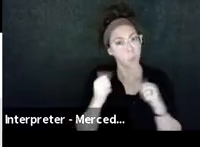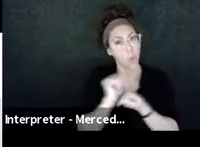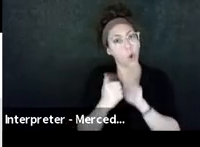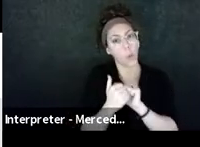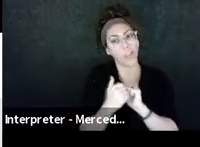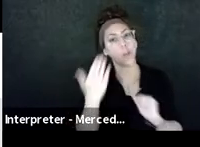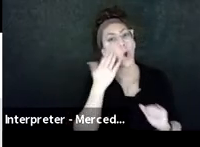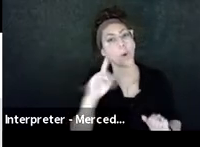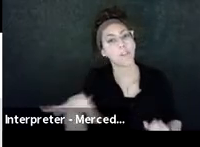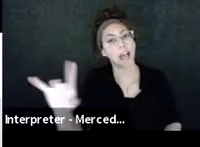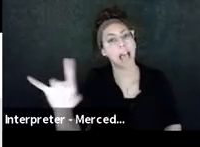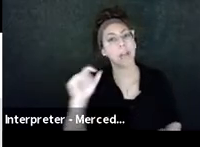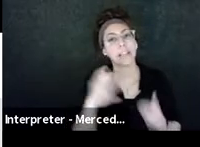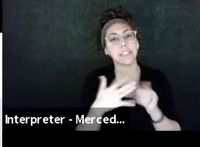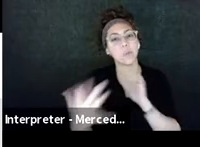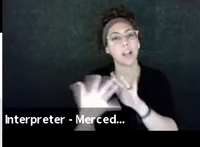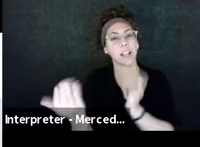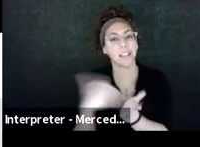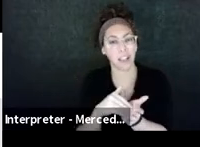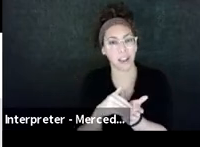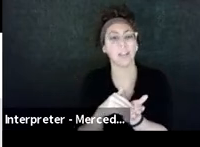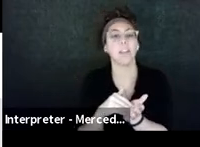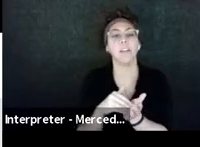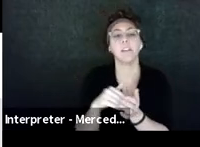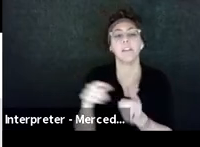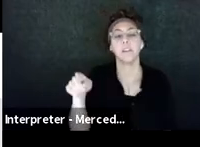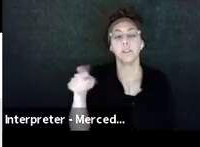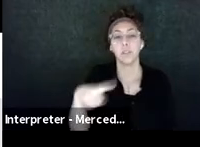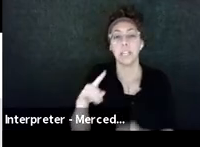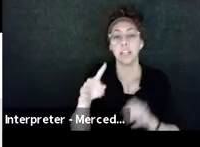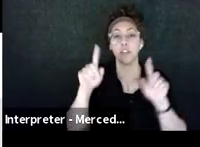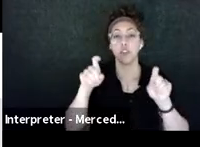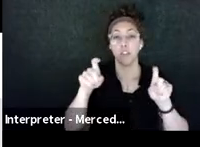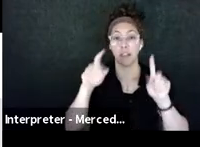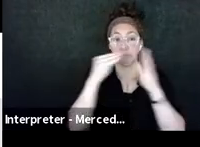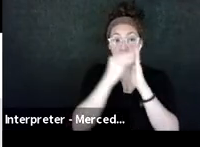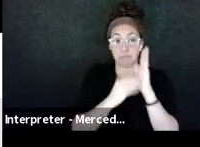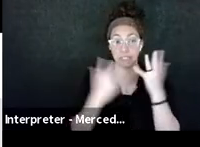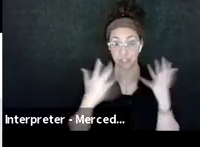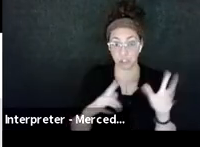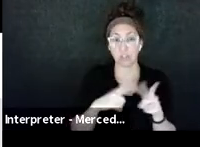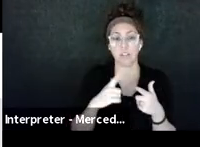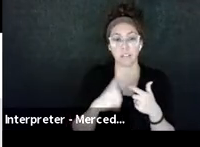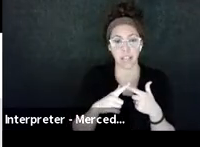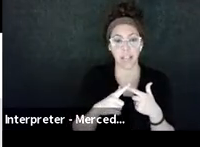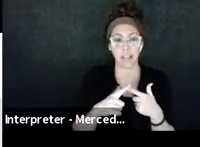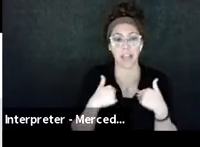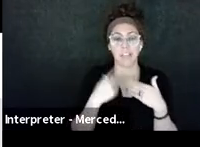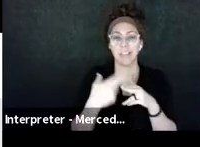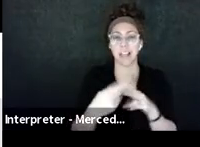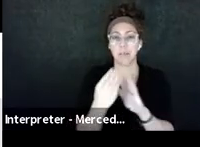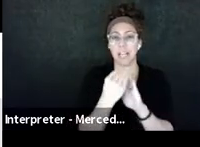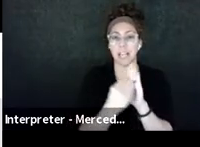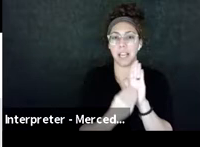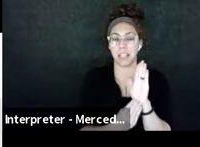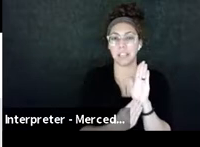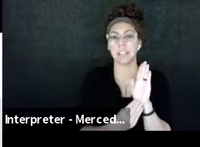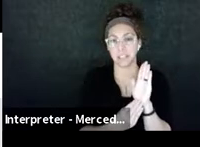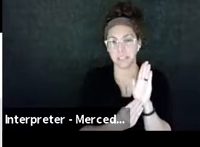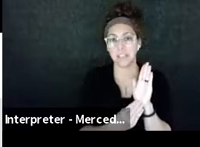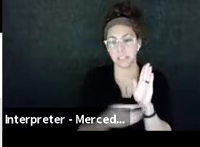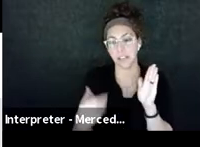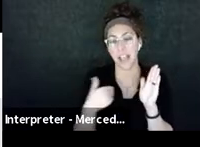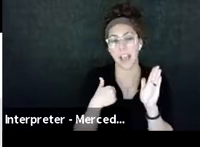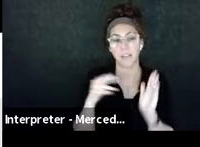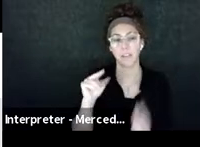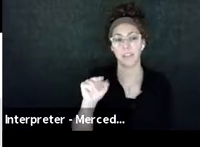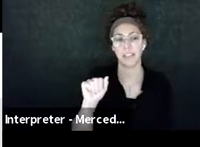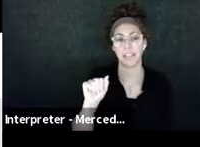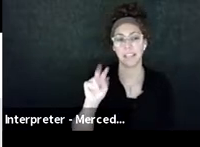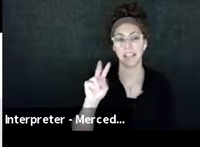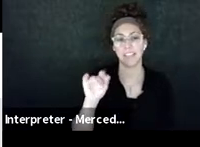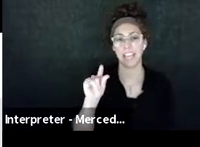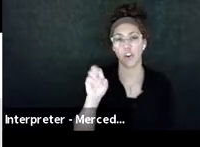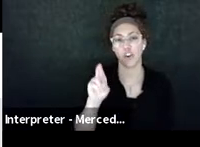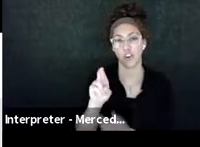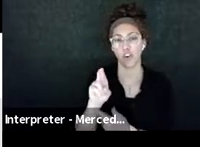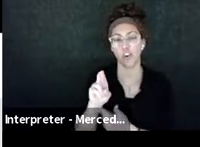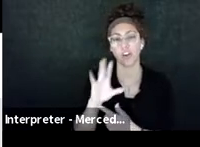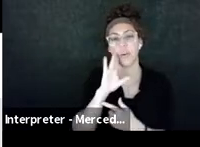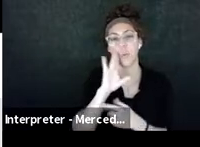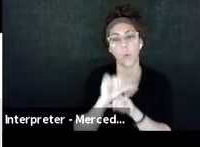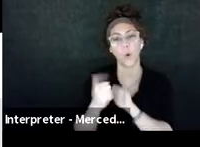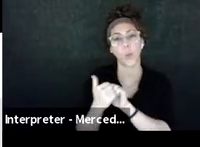maria.rodriguez: Once they get the vulnerability survey completed. They get entered into the by numerous which I already mentioned prior. That's when they get assigned a navigator. So navigating will be the one working with the client until they get essentially get house.